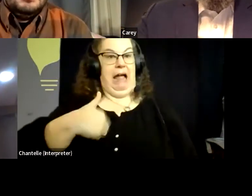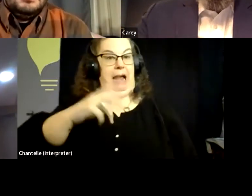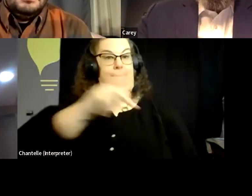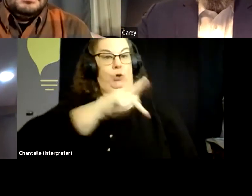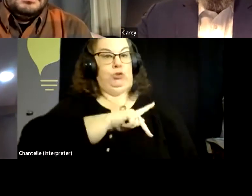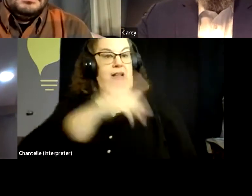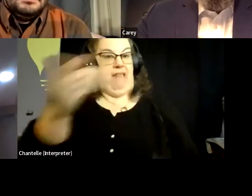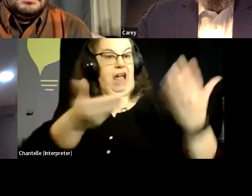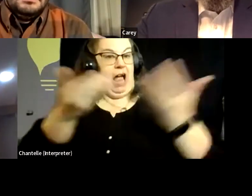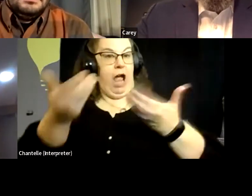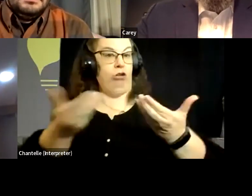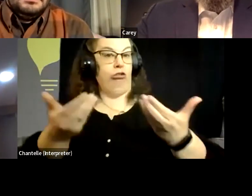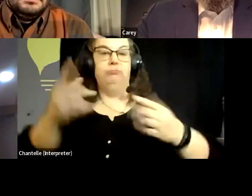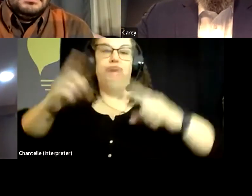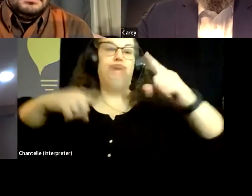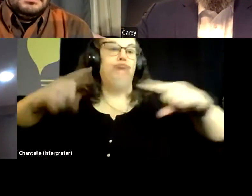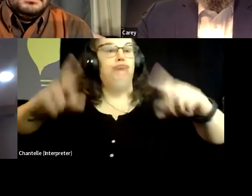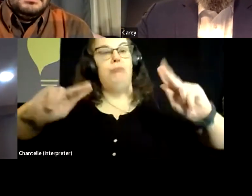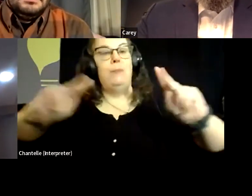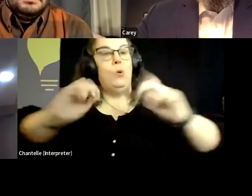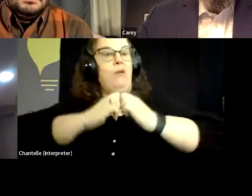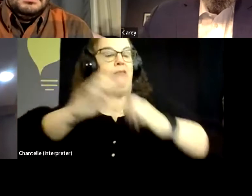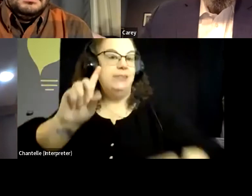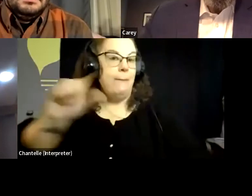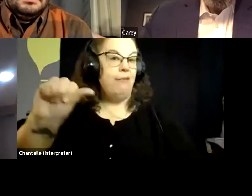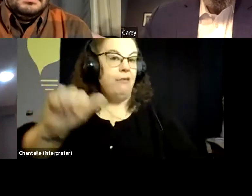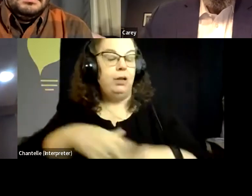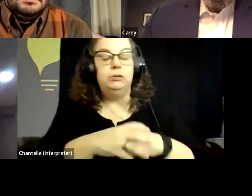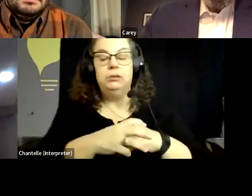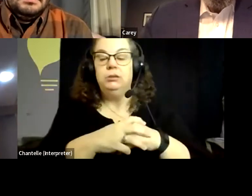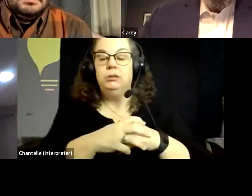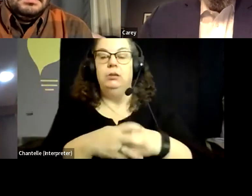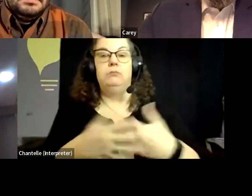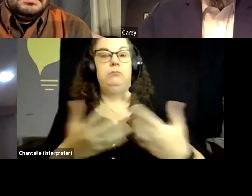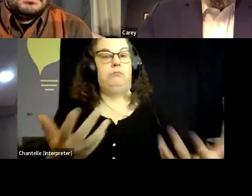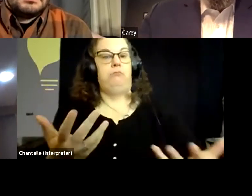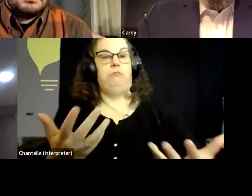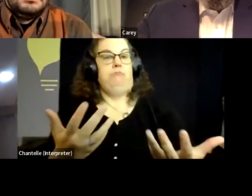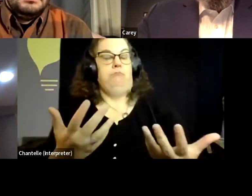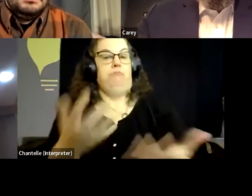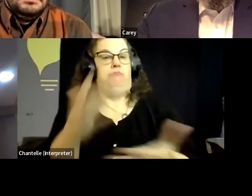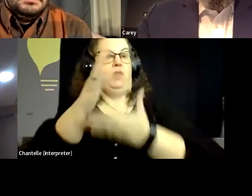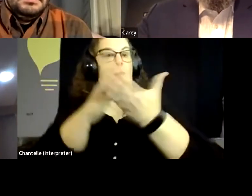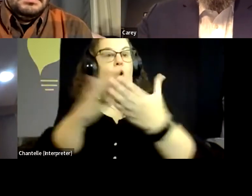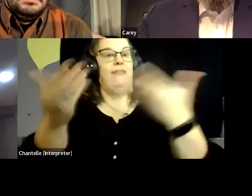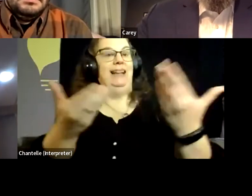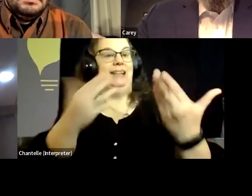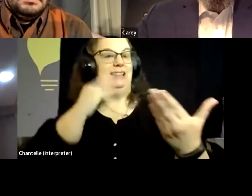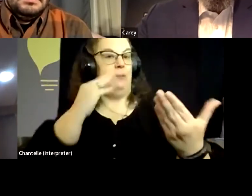various folks with disabilities as part of the guest experience team.